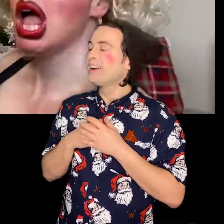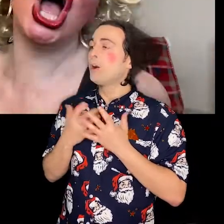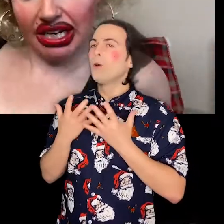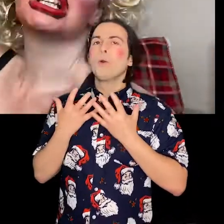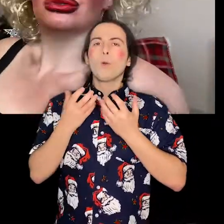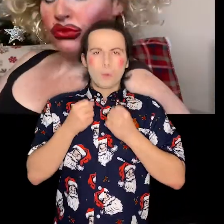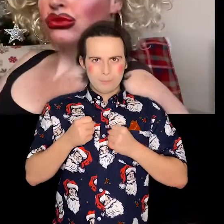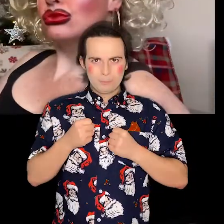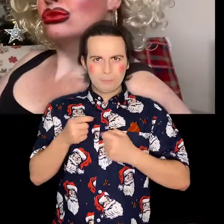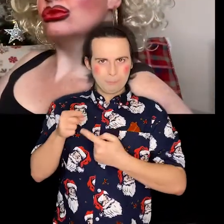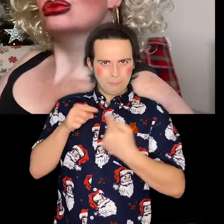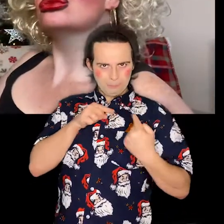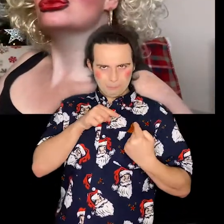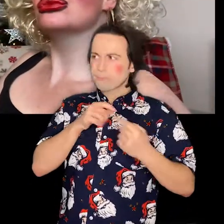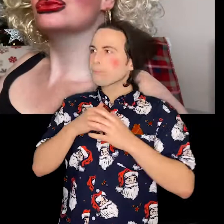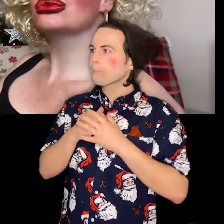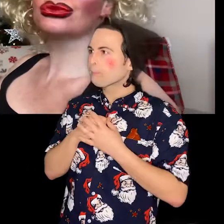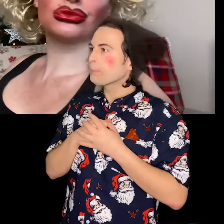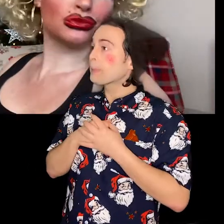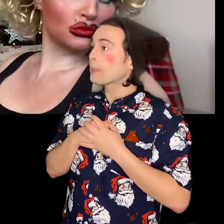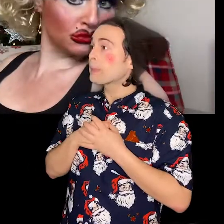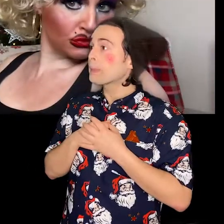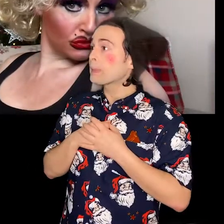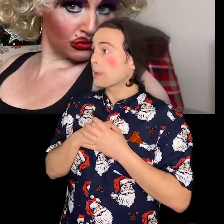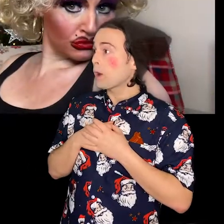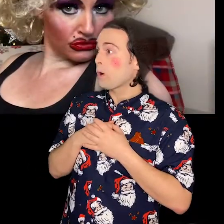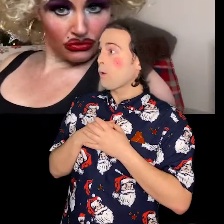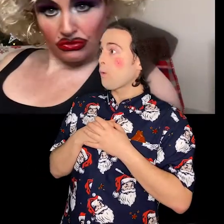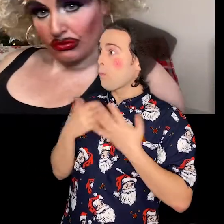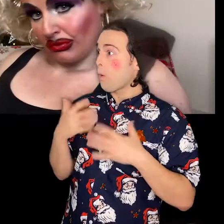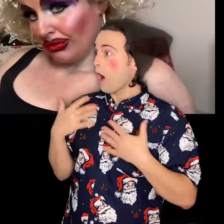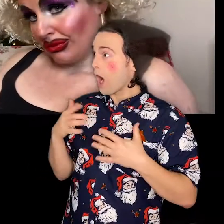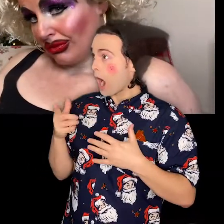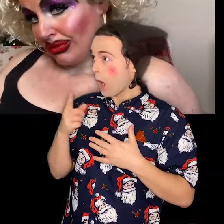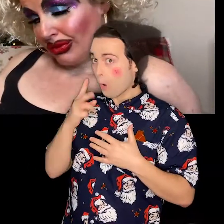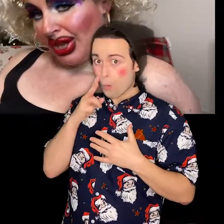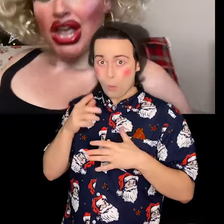Helen - Wow Belle, you look amazing!